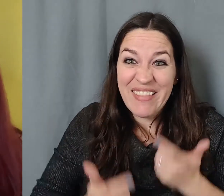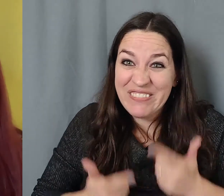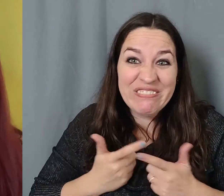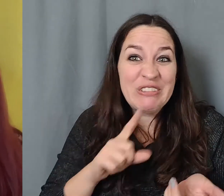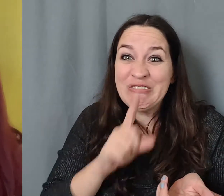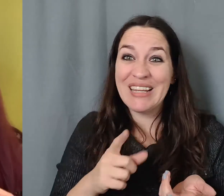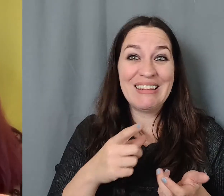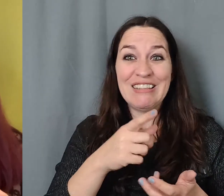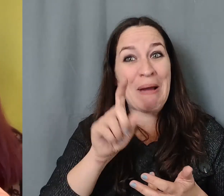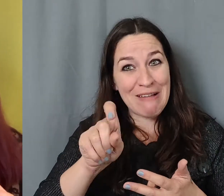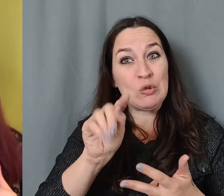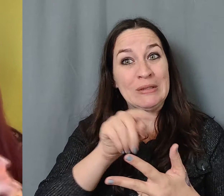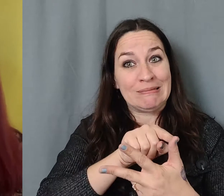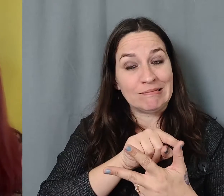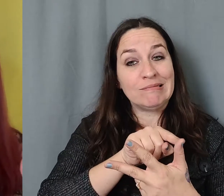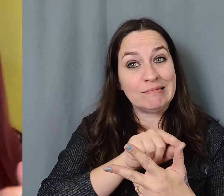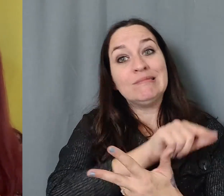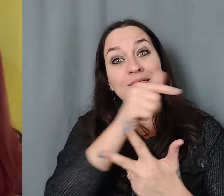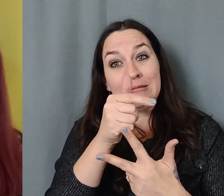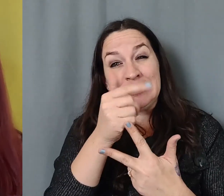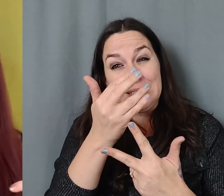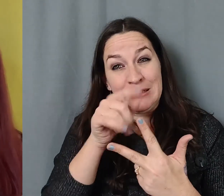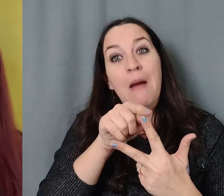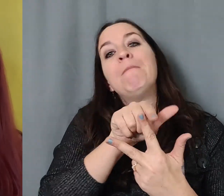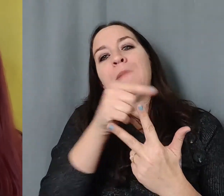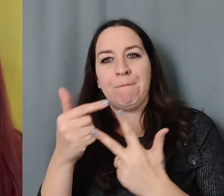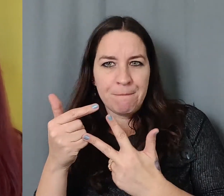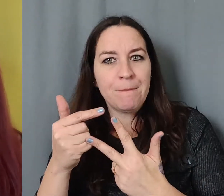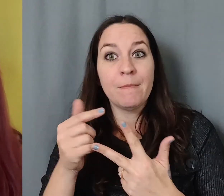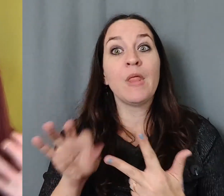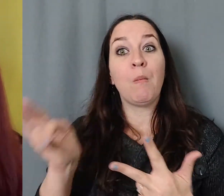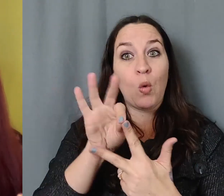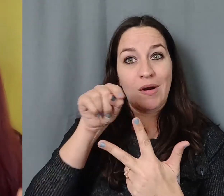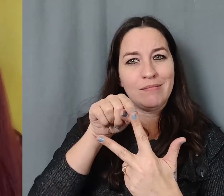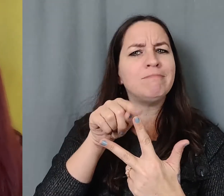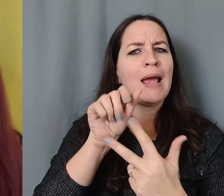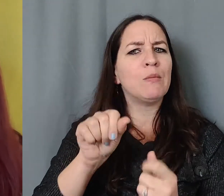it works. You do have to be at moderate stages or middle stages, but in those moderate stages, you can look back and see what you've done.